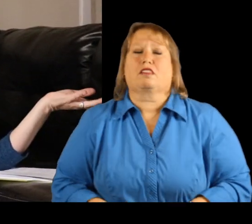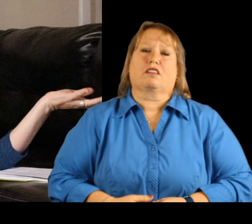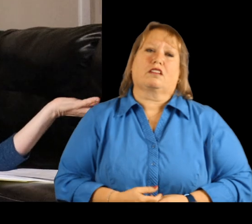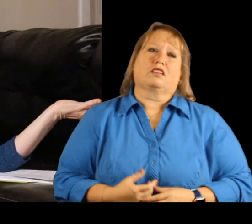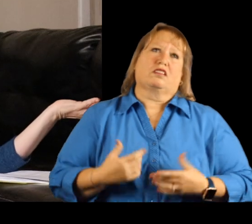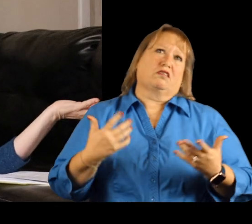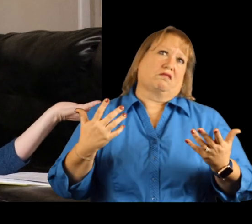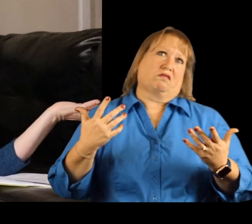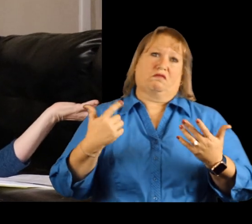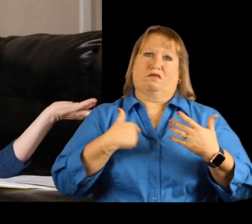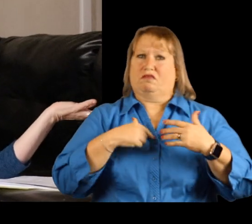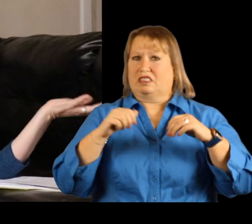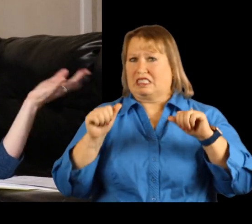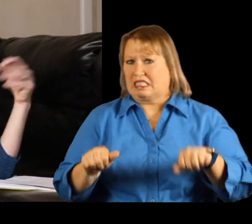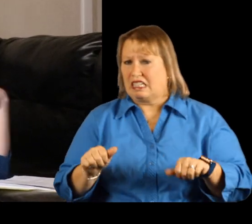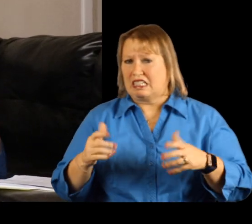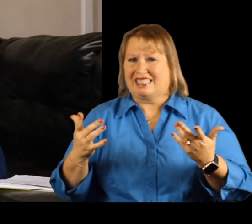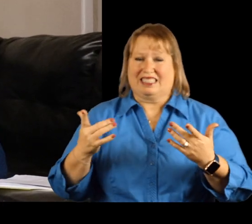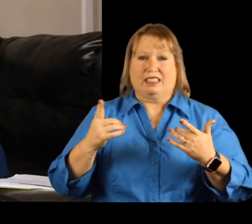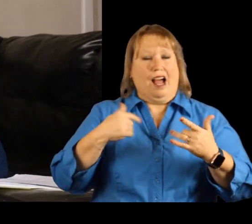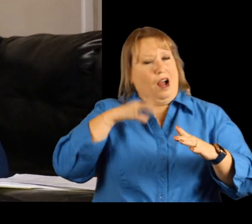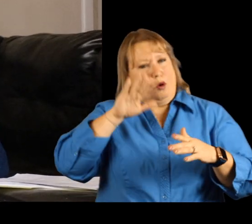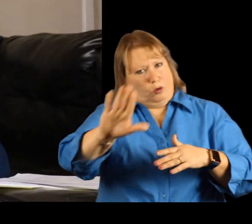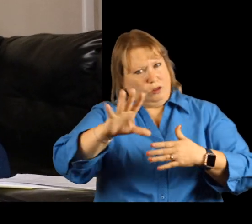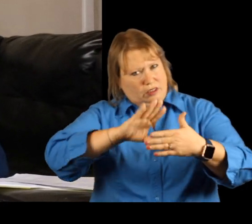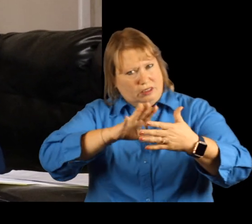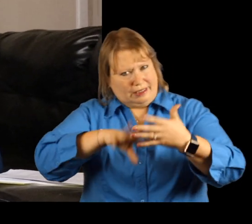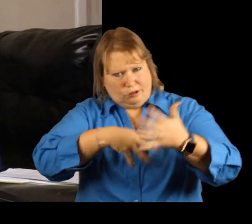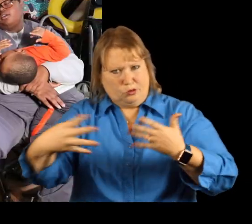You can even do one time because I know schedules can be pretty bad too.